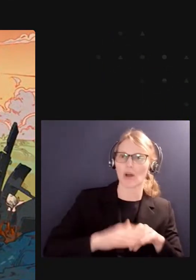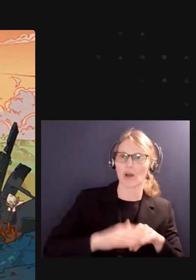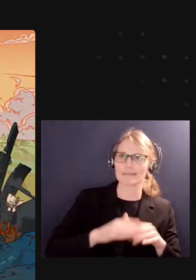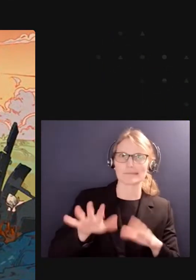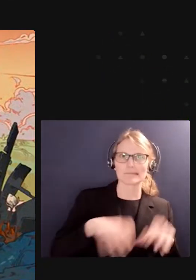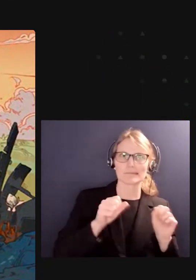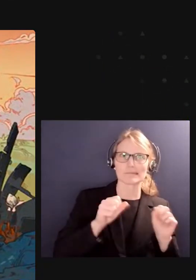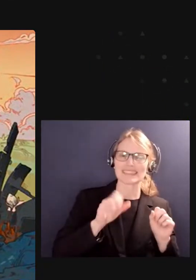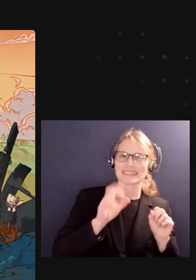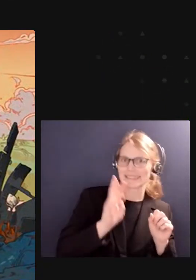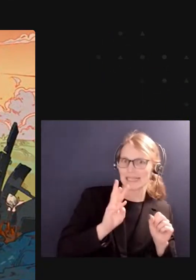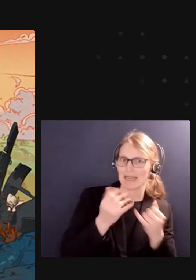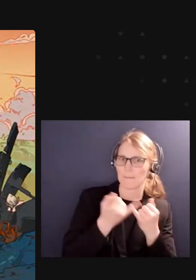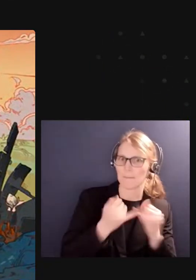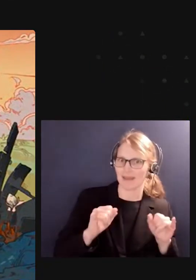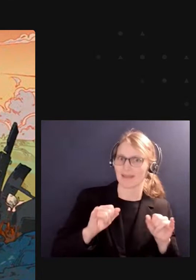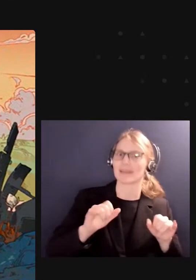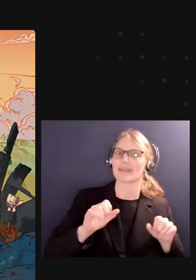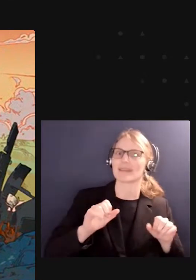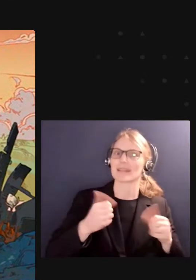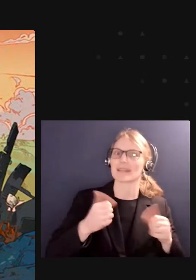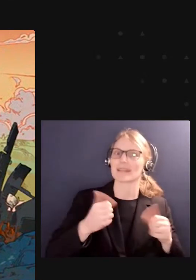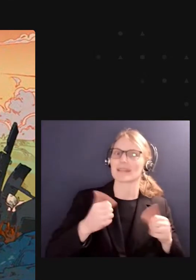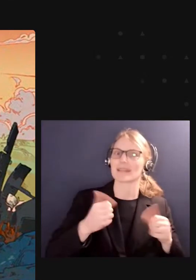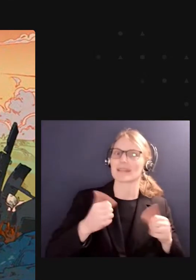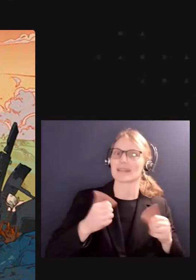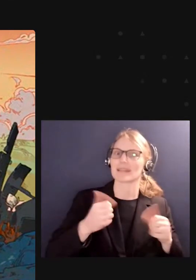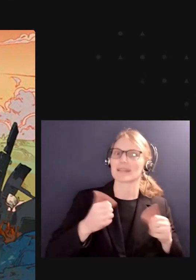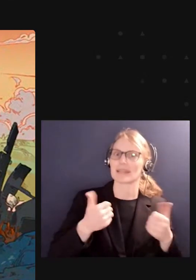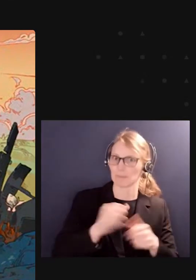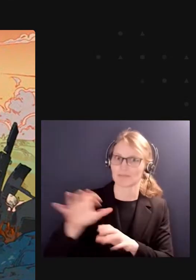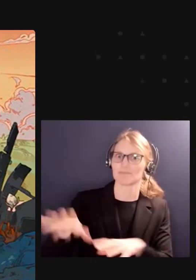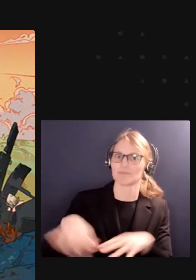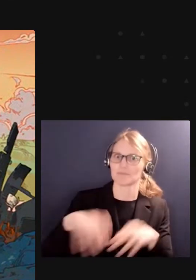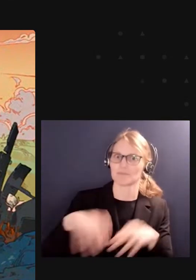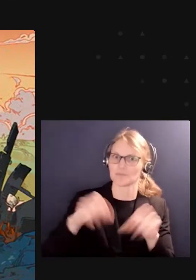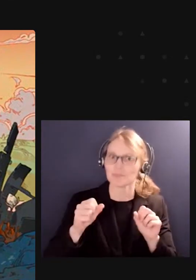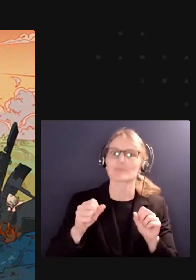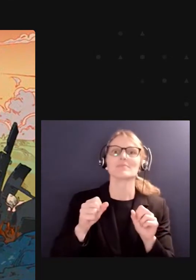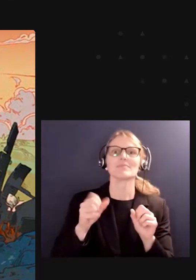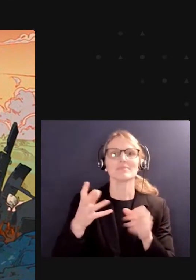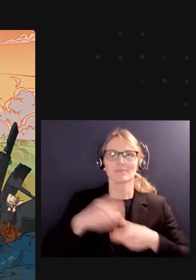who became a part of Xbox Game Studios. And I got to be "in the room where it happened," as it were, right?